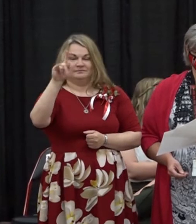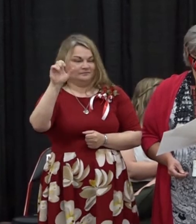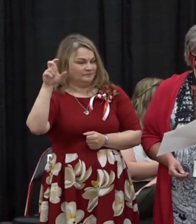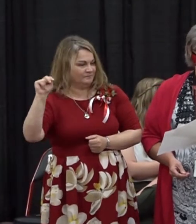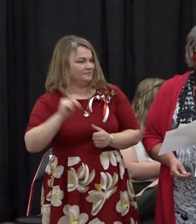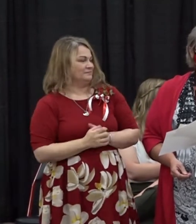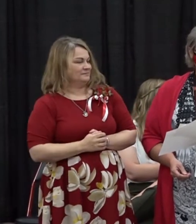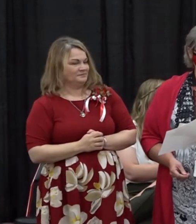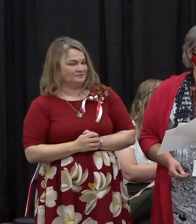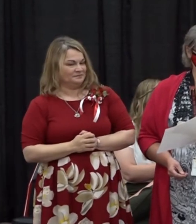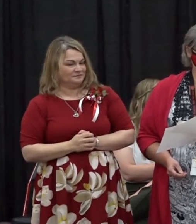Jelayah Jackson.